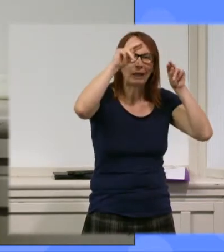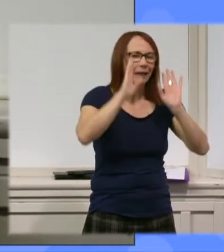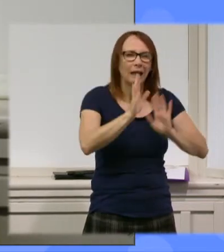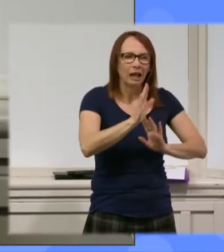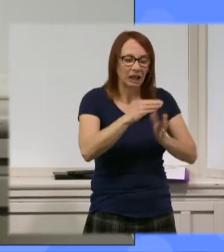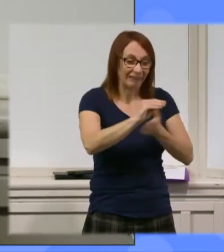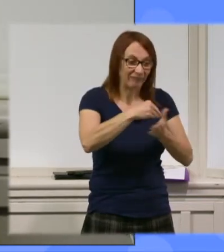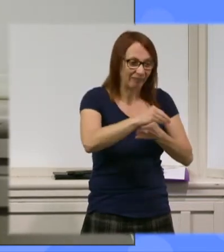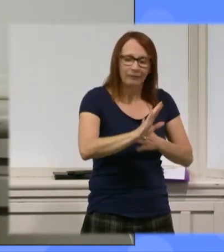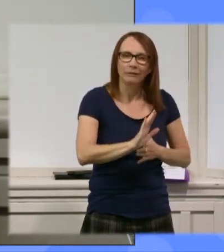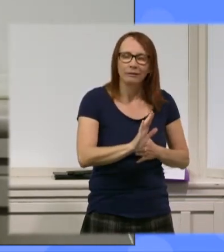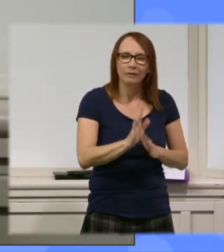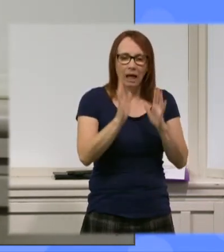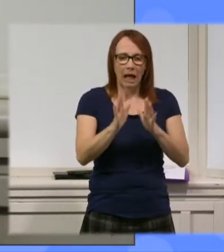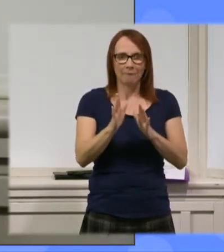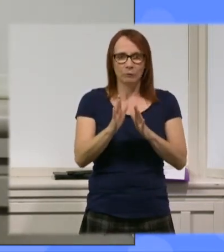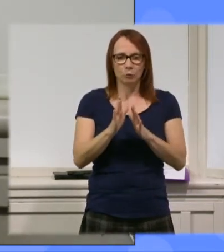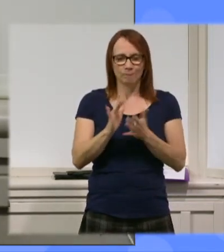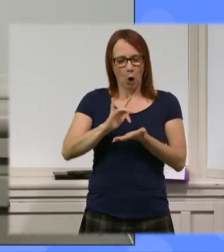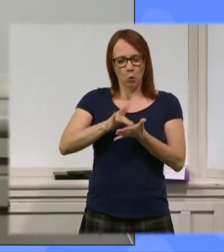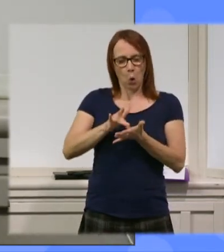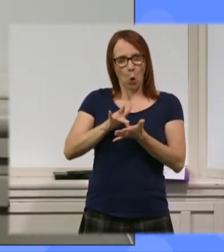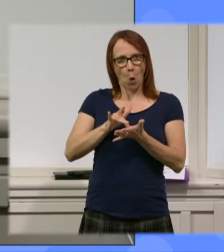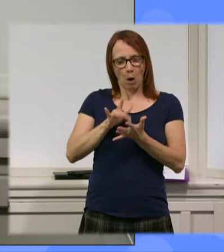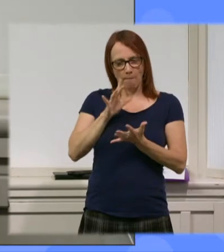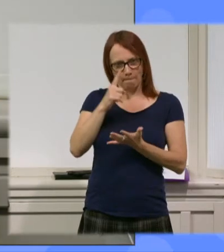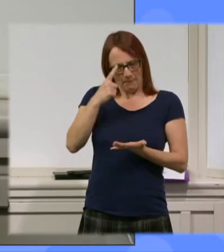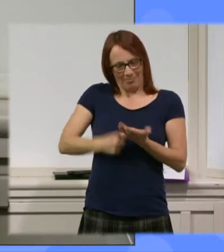kind of central belief system and you need to have a narrative that people